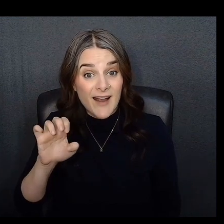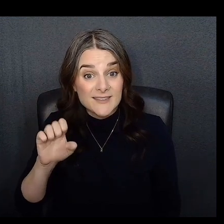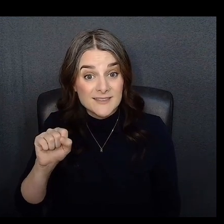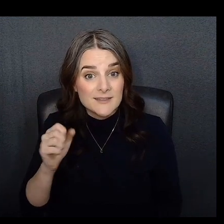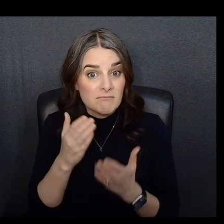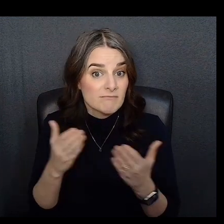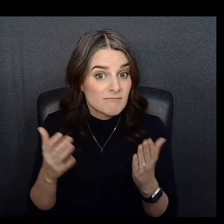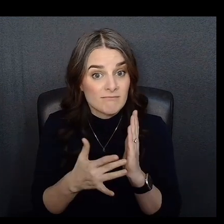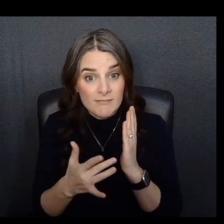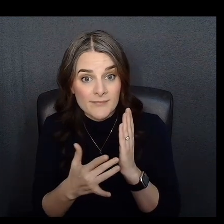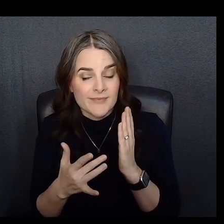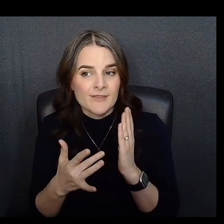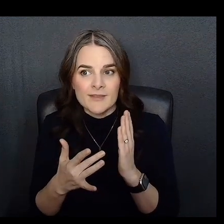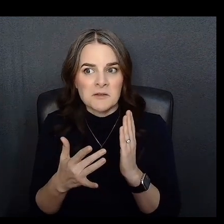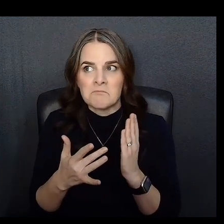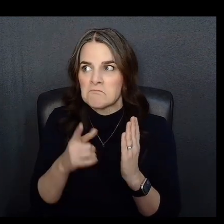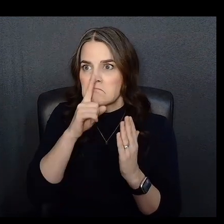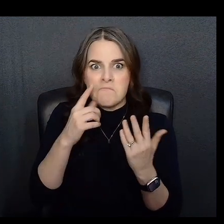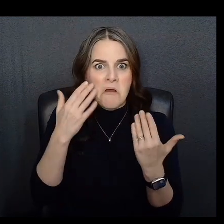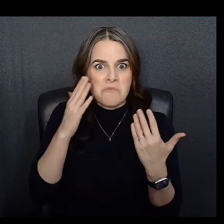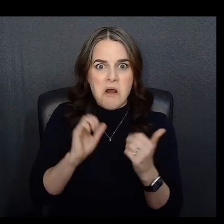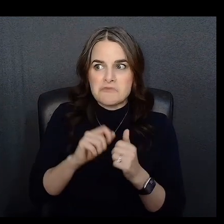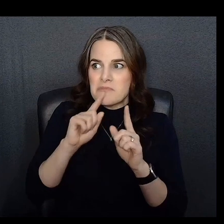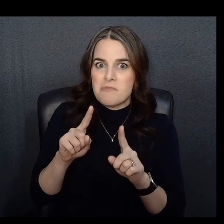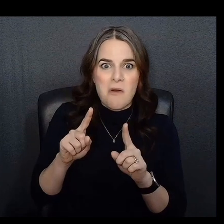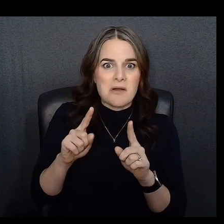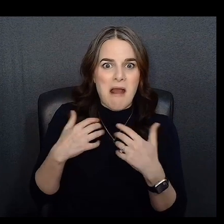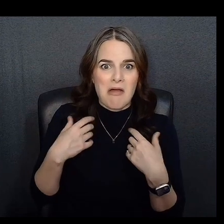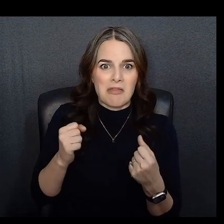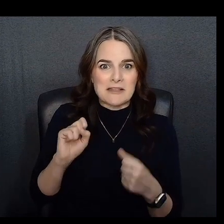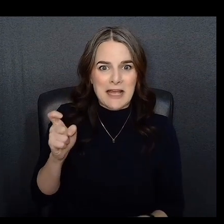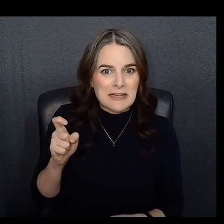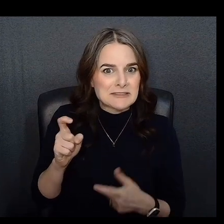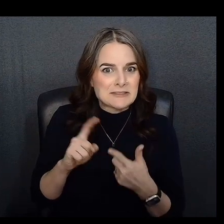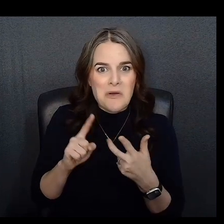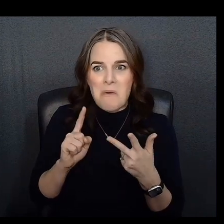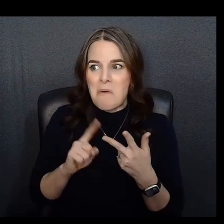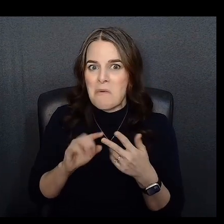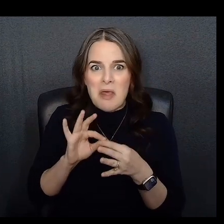a way to be able to talk about healthy sexuality or related topics within their vocabulary systems.